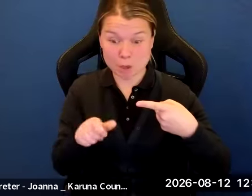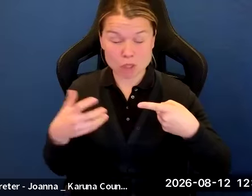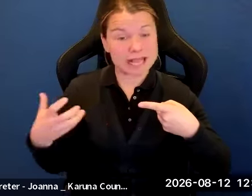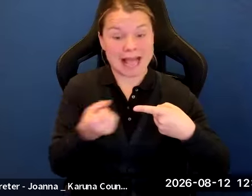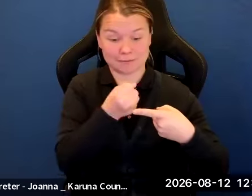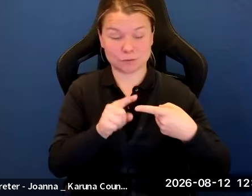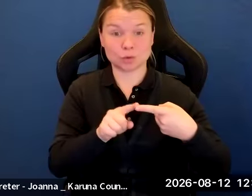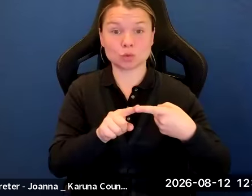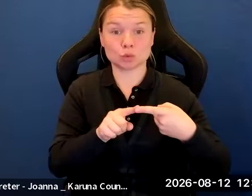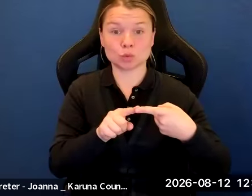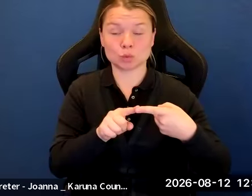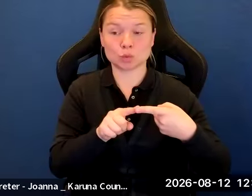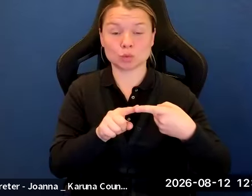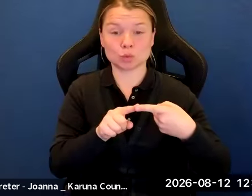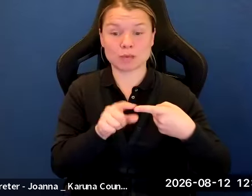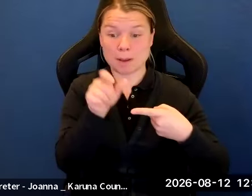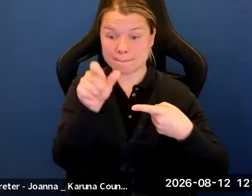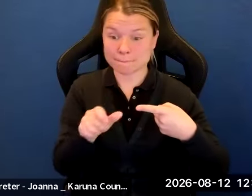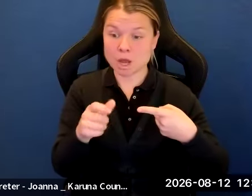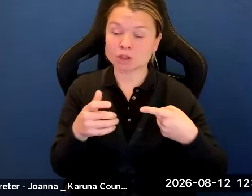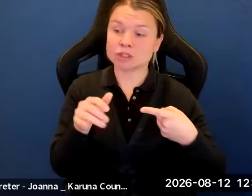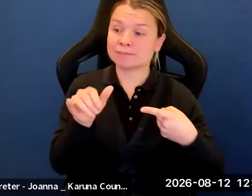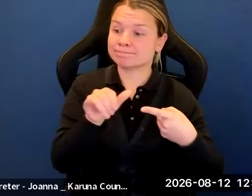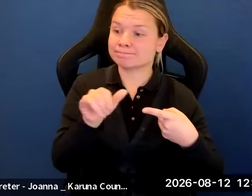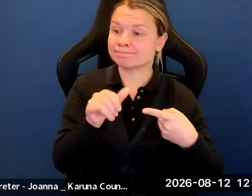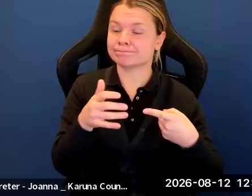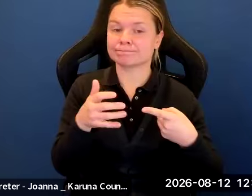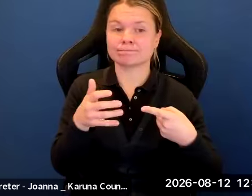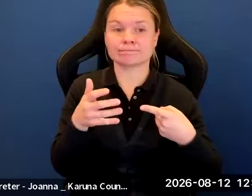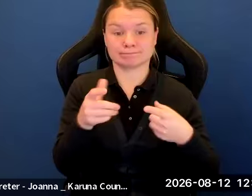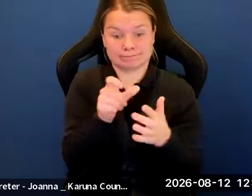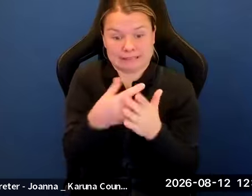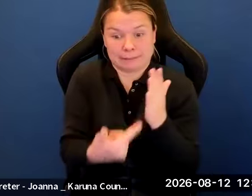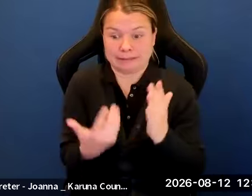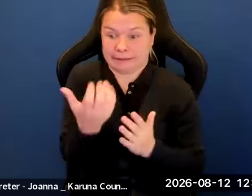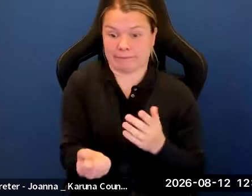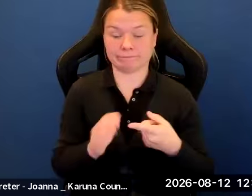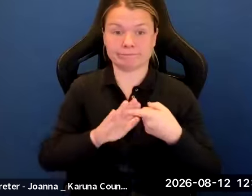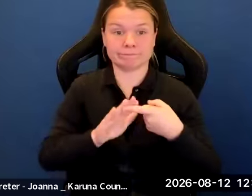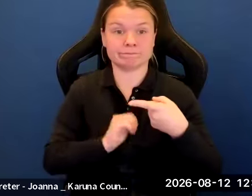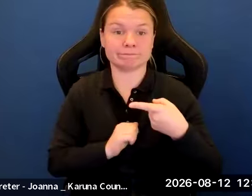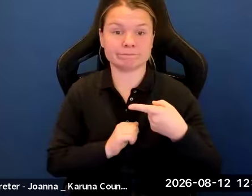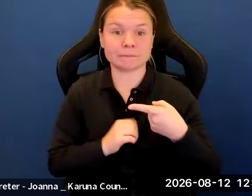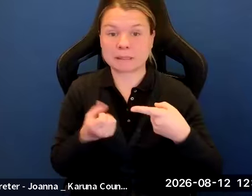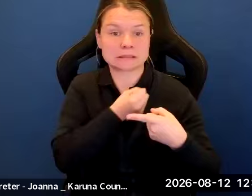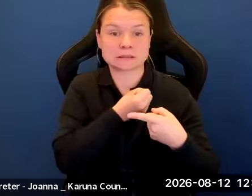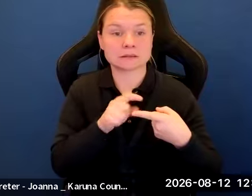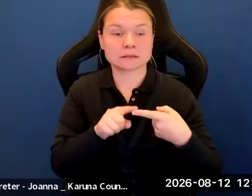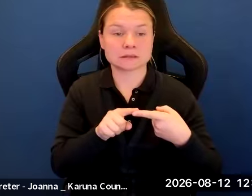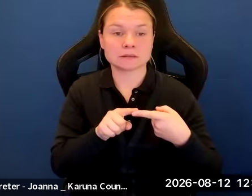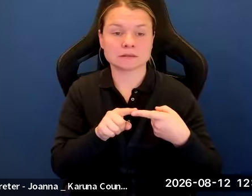key point,